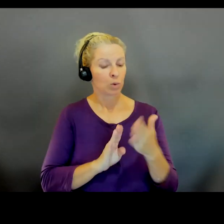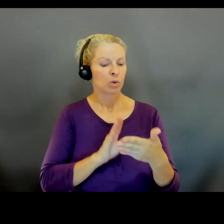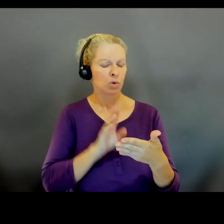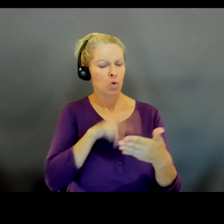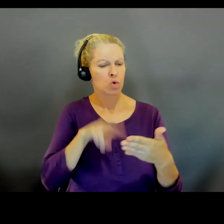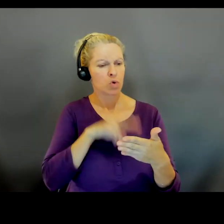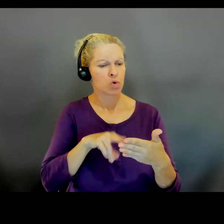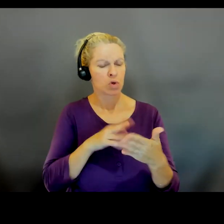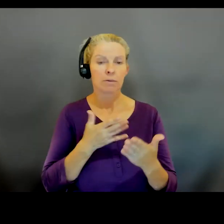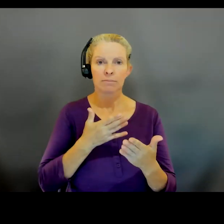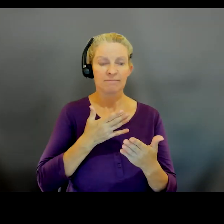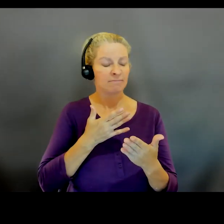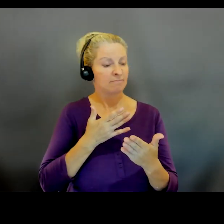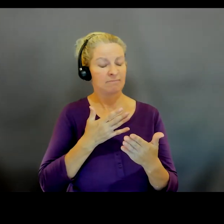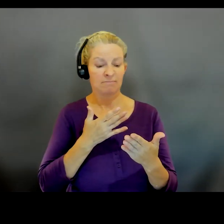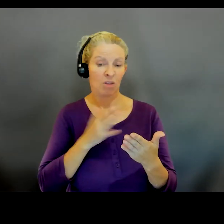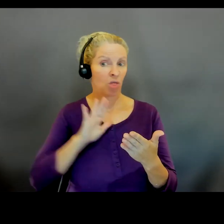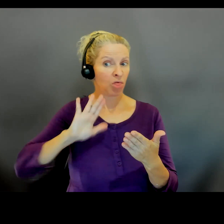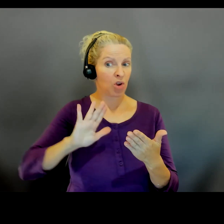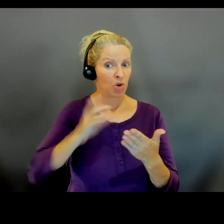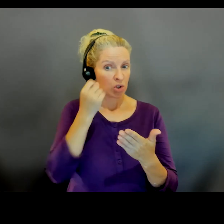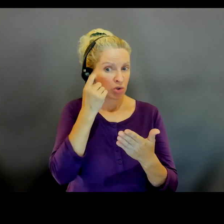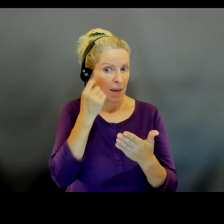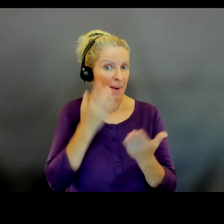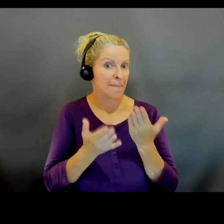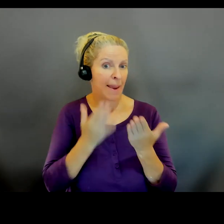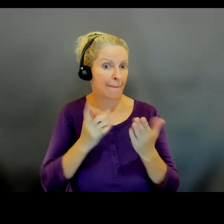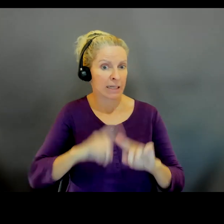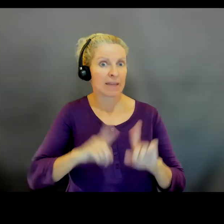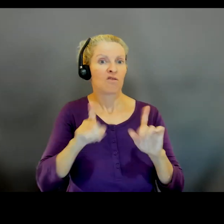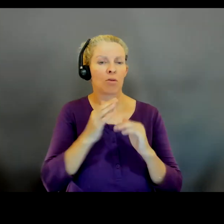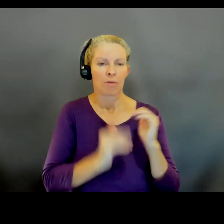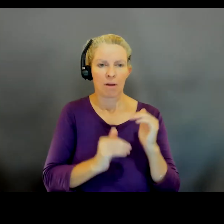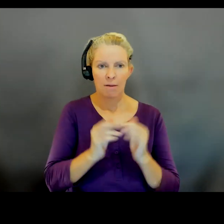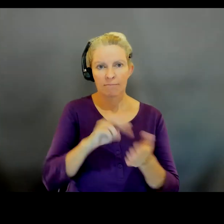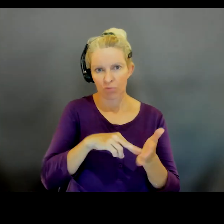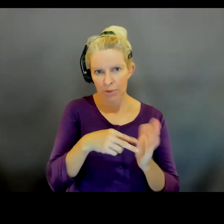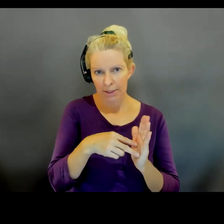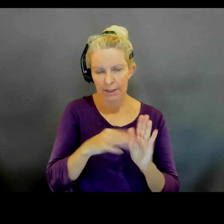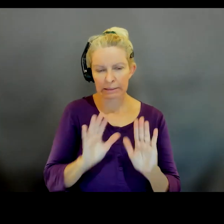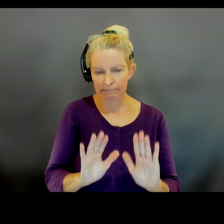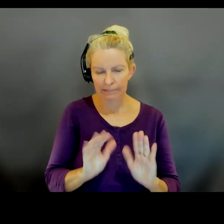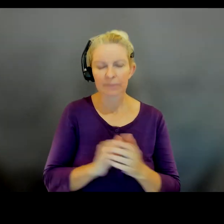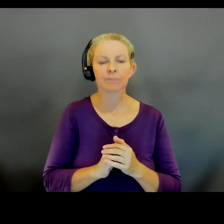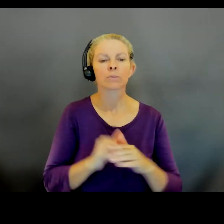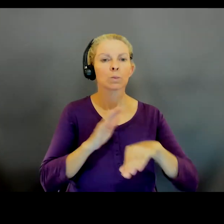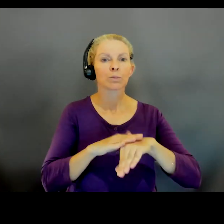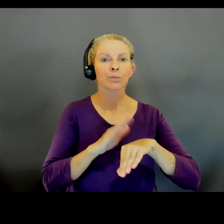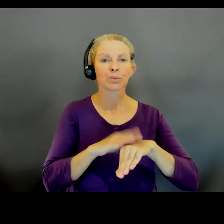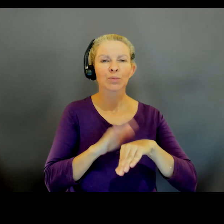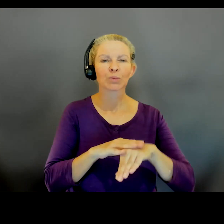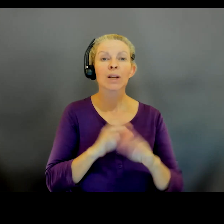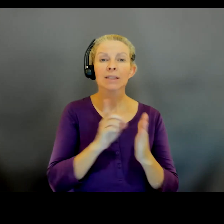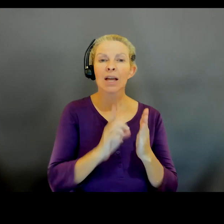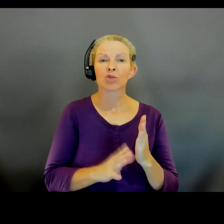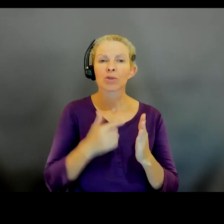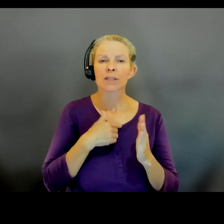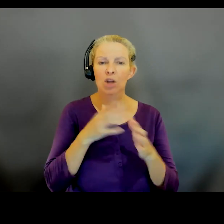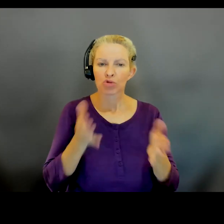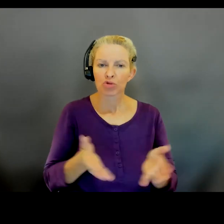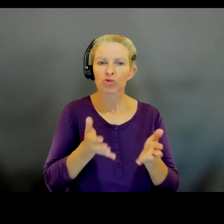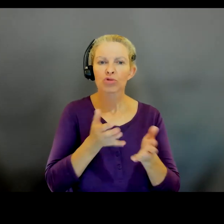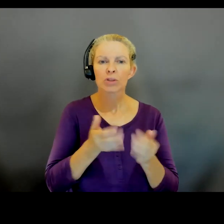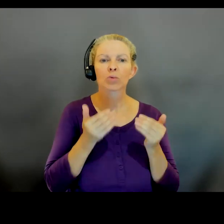they may not do it in the way you intend. So I and encouraging designers to annotate their designs